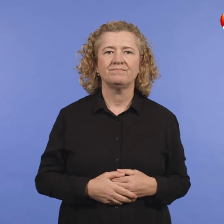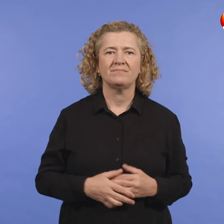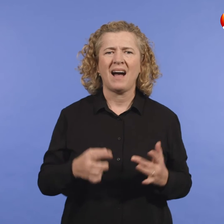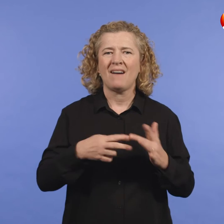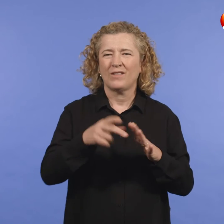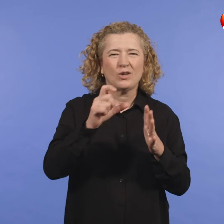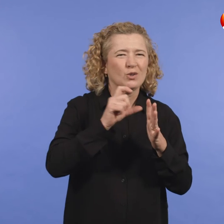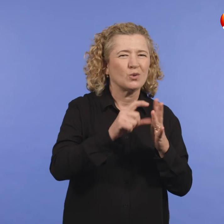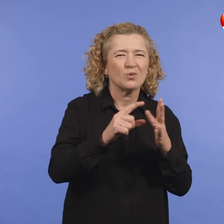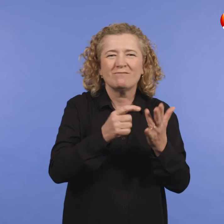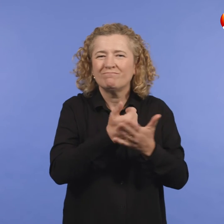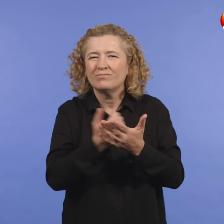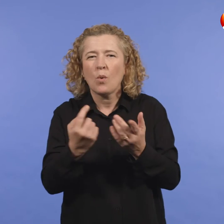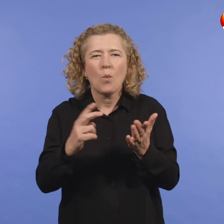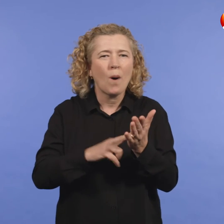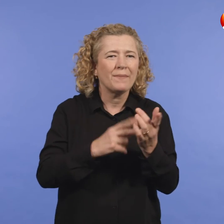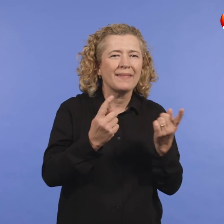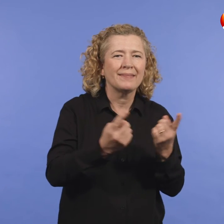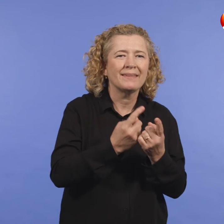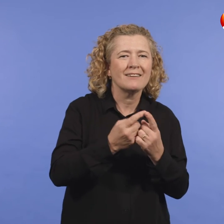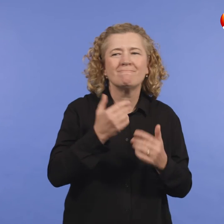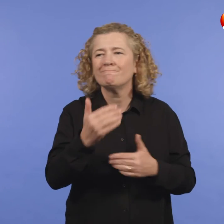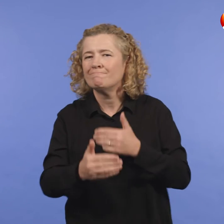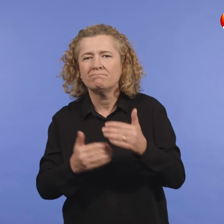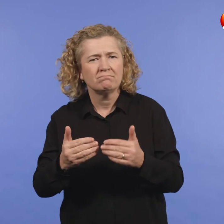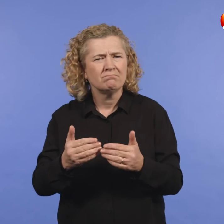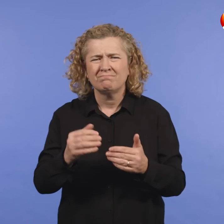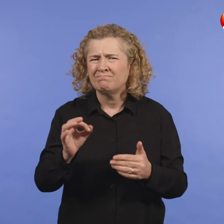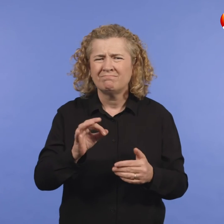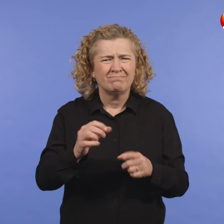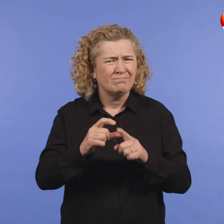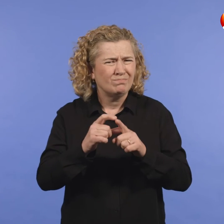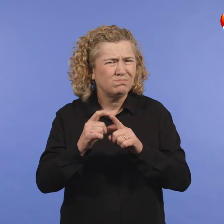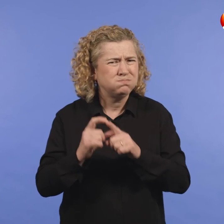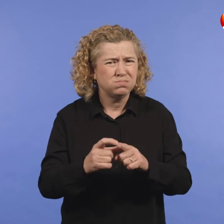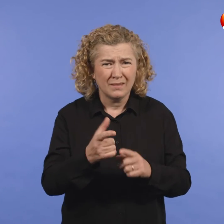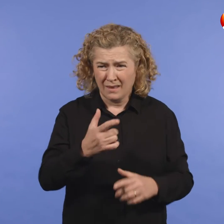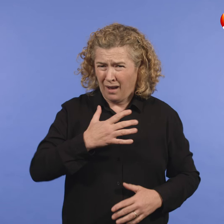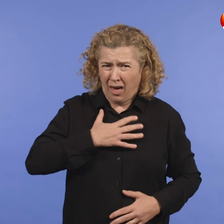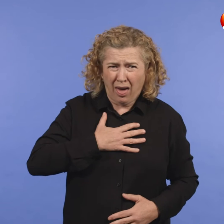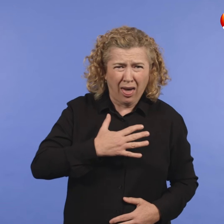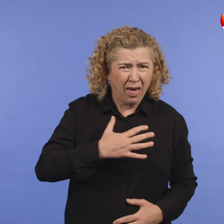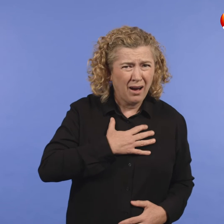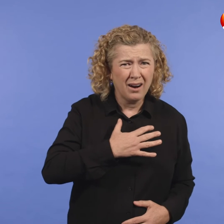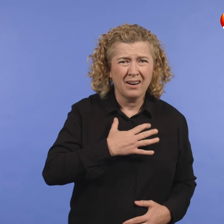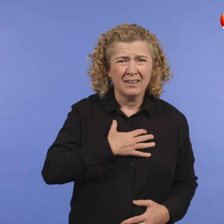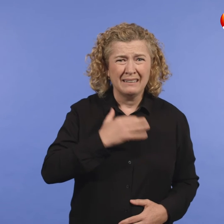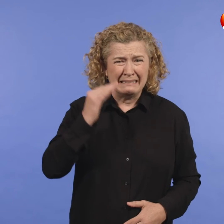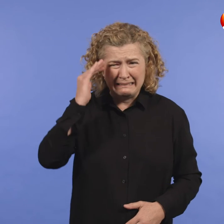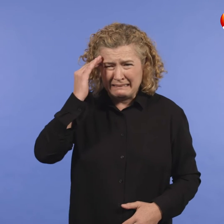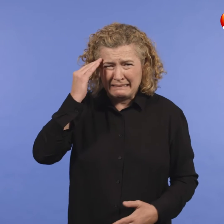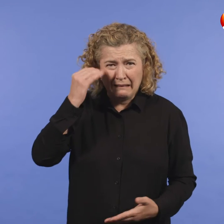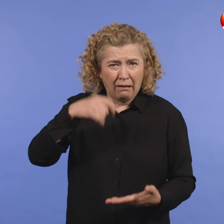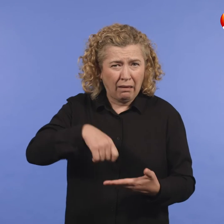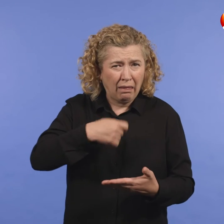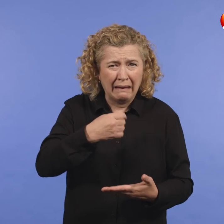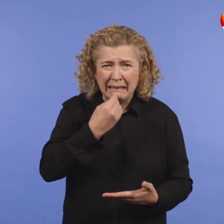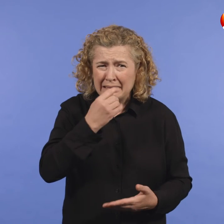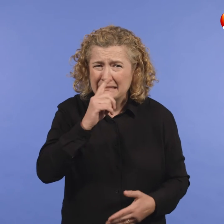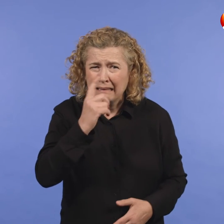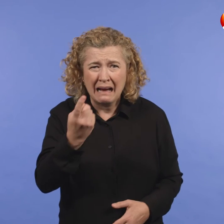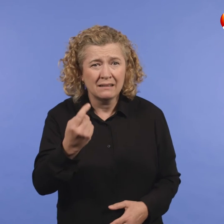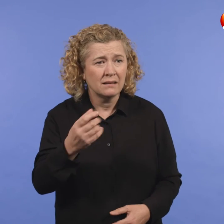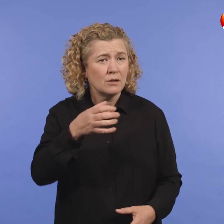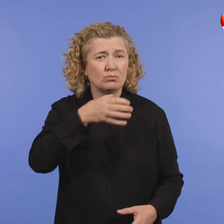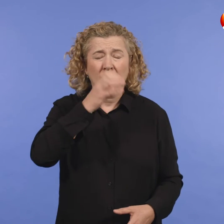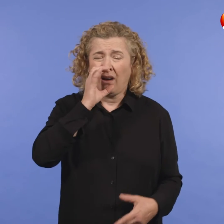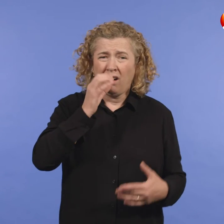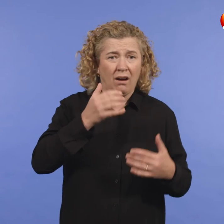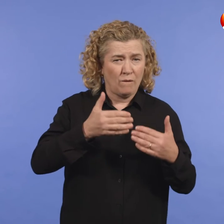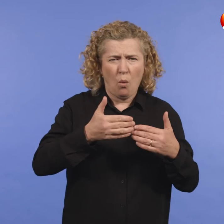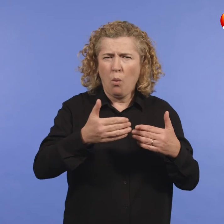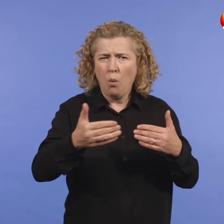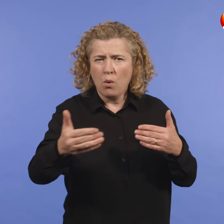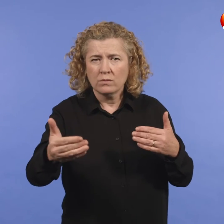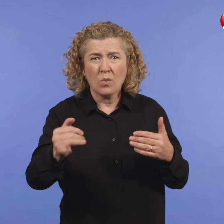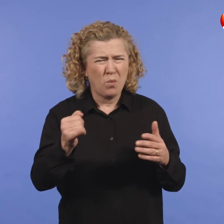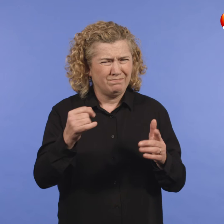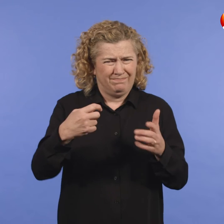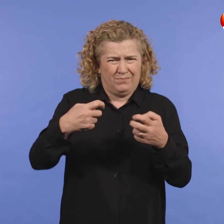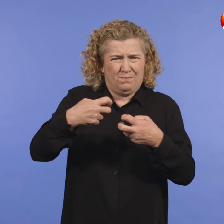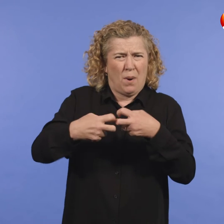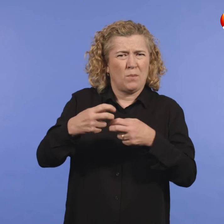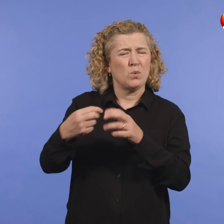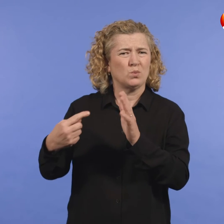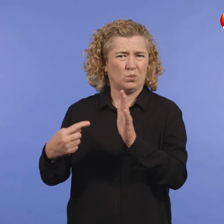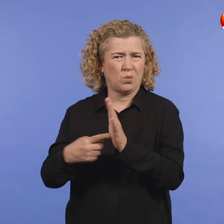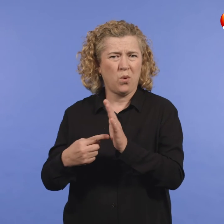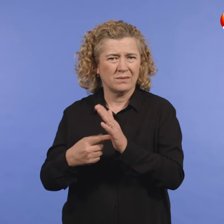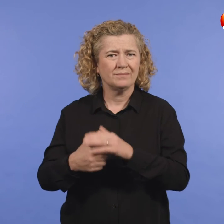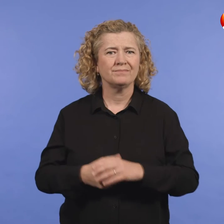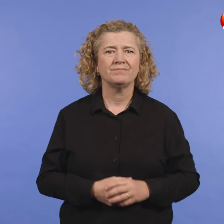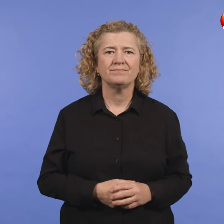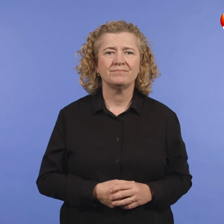especially if you experience difficulty doing things normally at home – shortness of breath, struggling to eat or drink for a long time, or using the toilet.